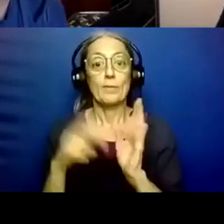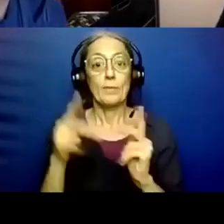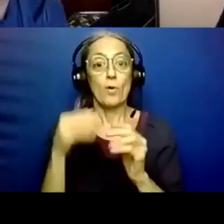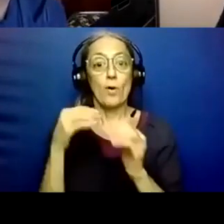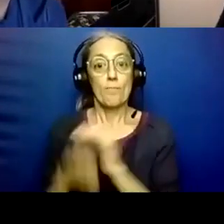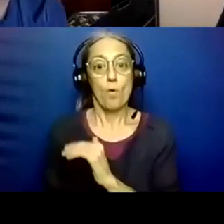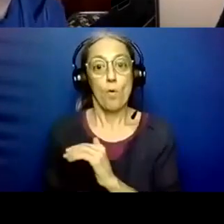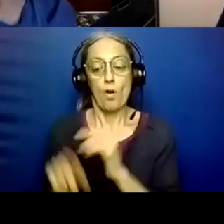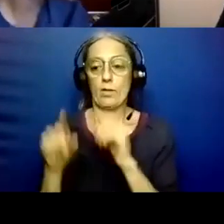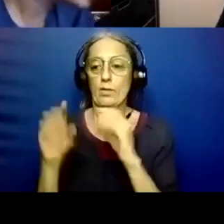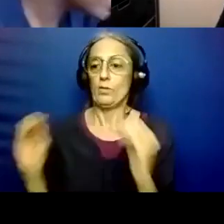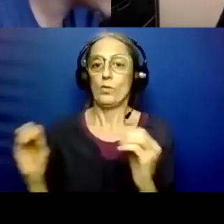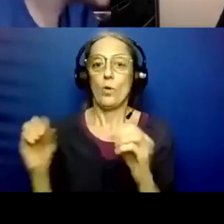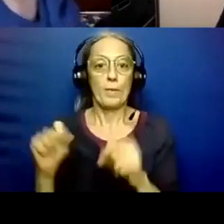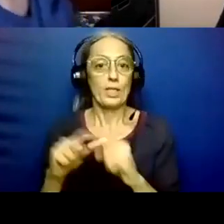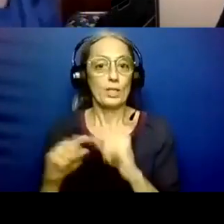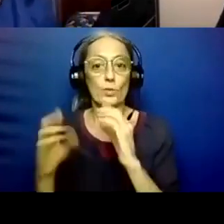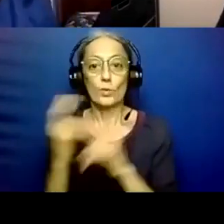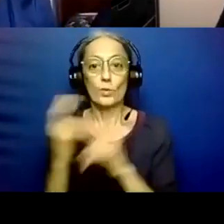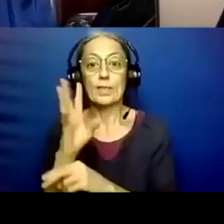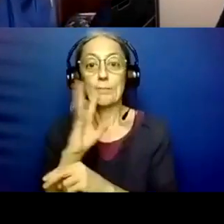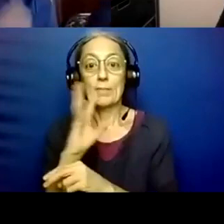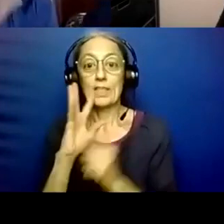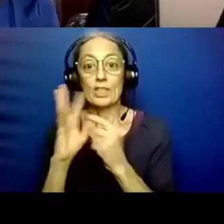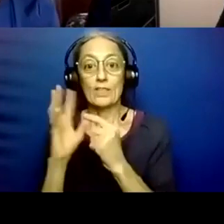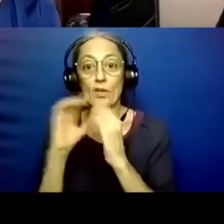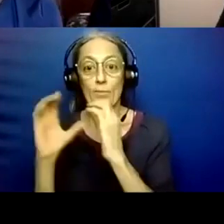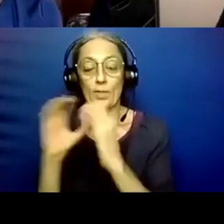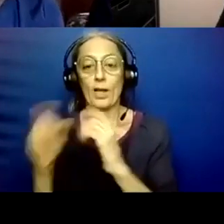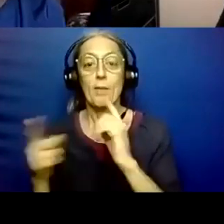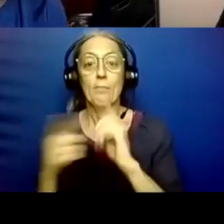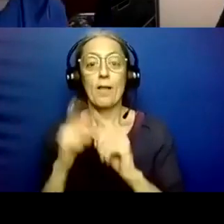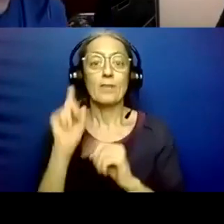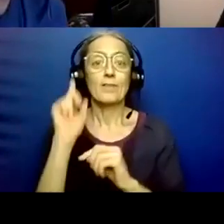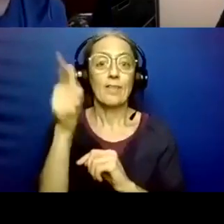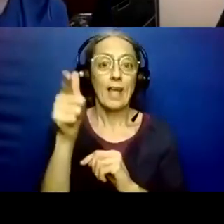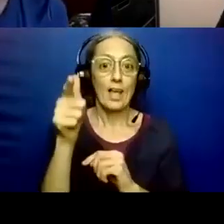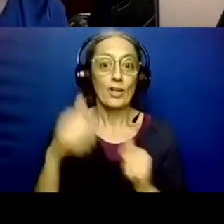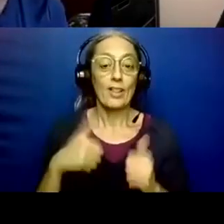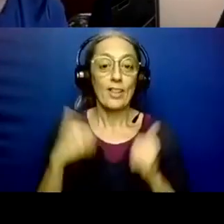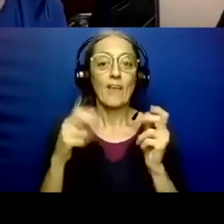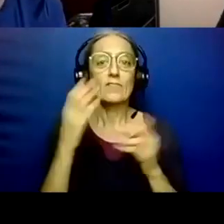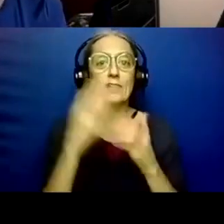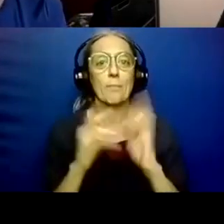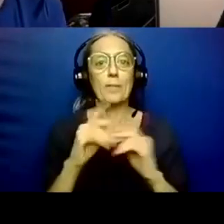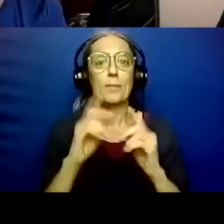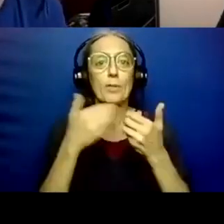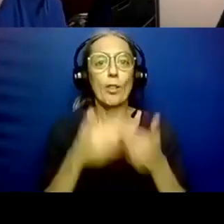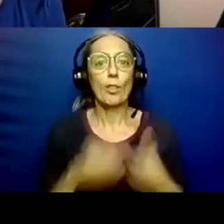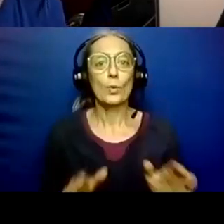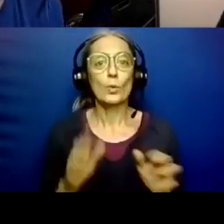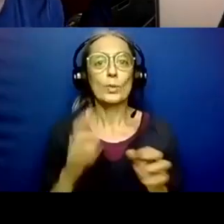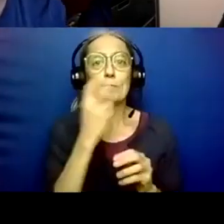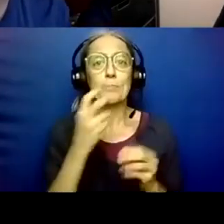to use speech to communicate, as well as those who lose speech later in life. Our mission is to educate the public,